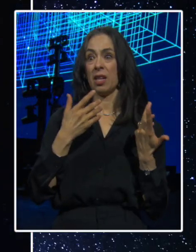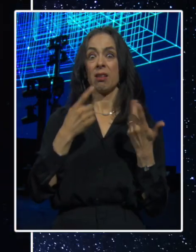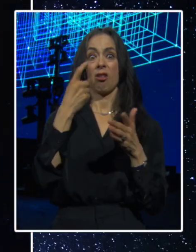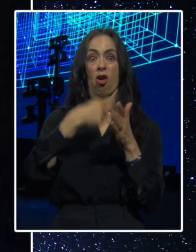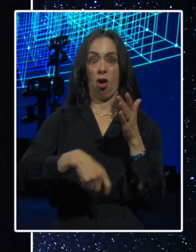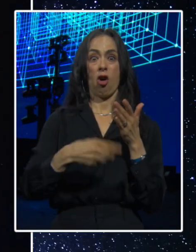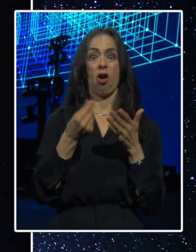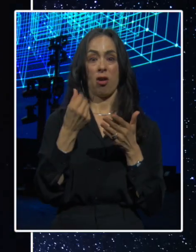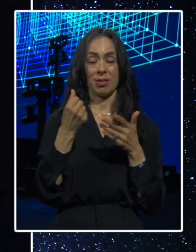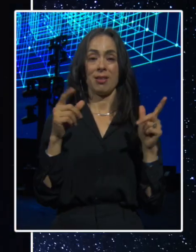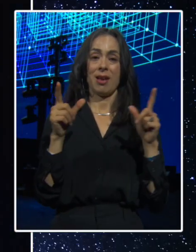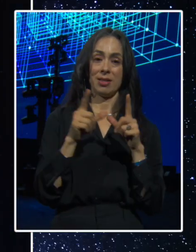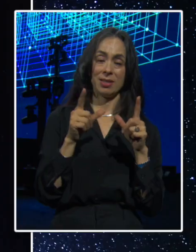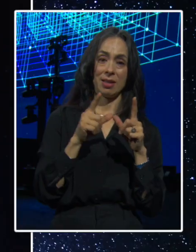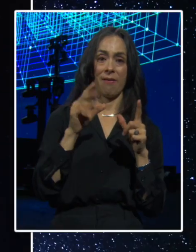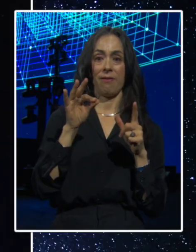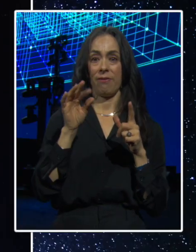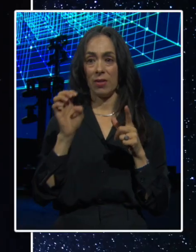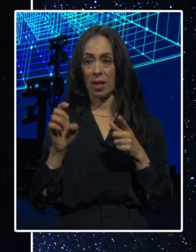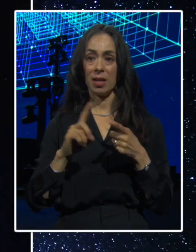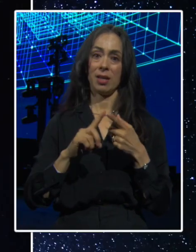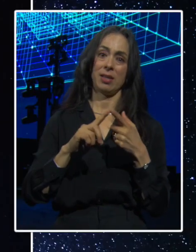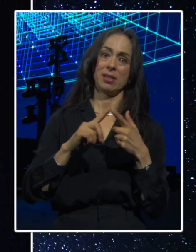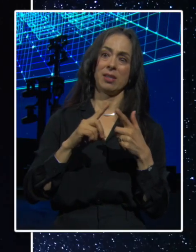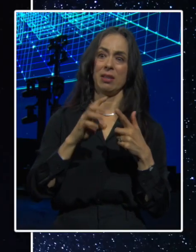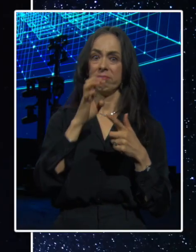Skyrocketing license fees, rigid architectures,